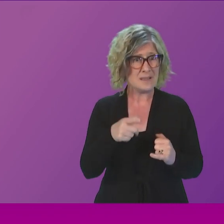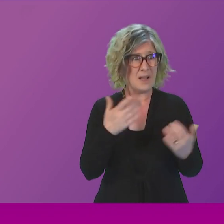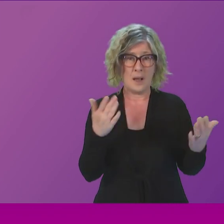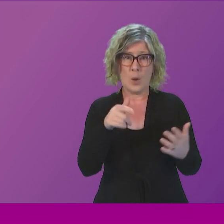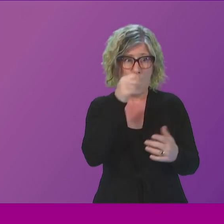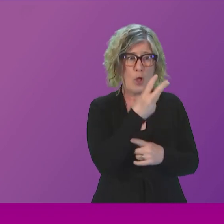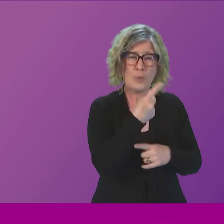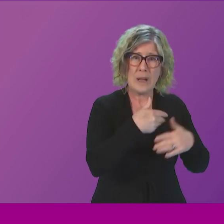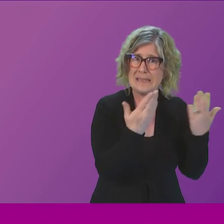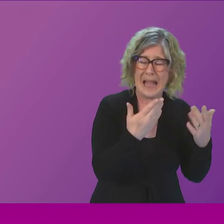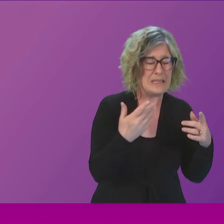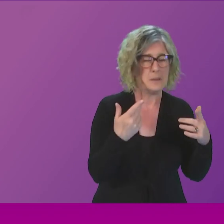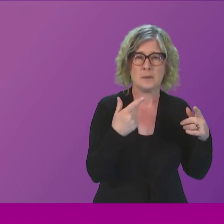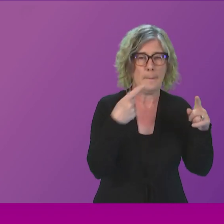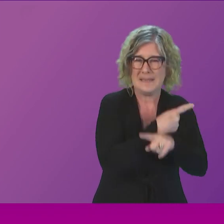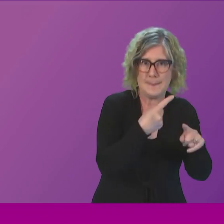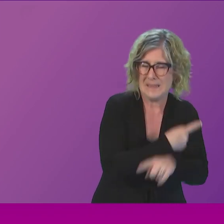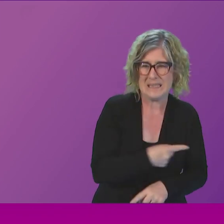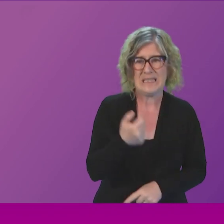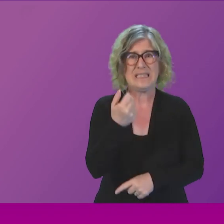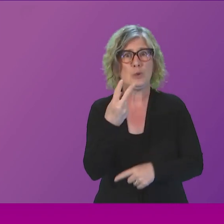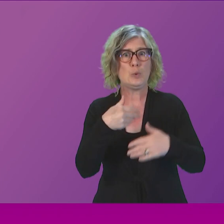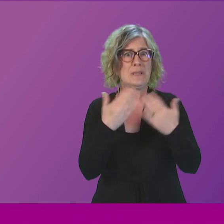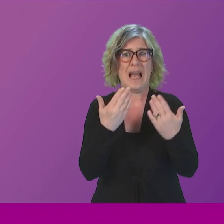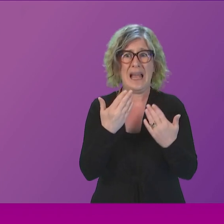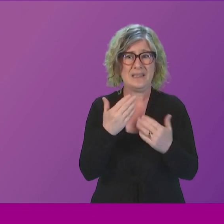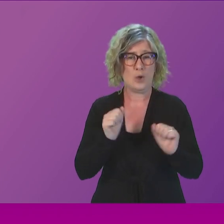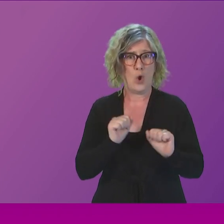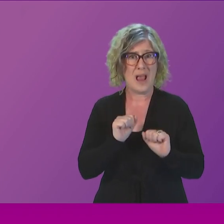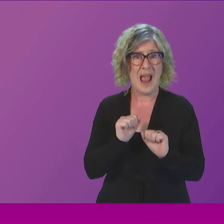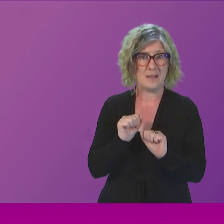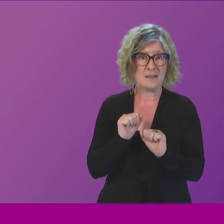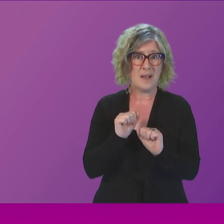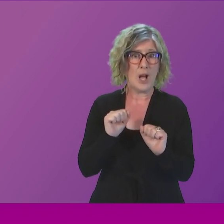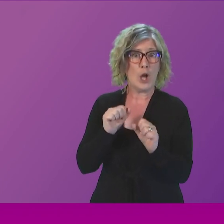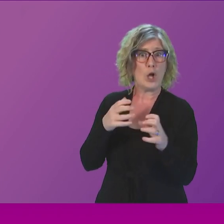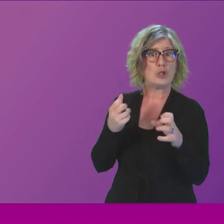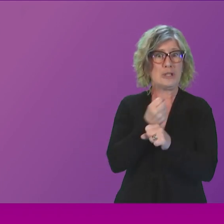not been met in more than a decade and staff shortages are putting people’s lives at risk.